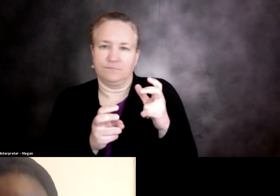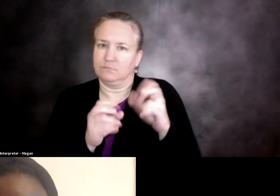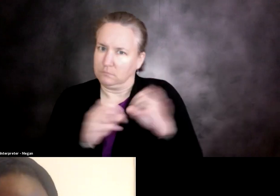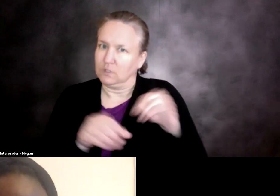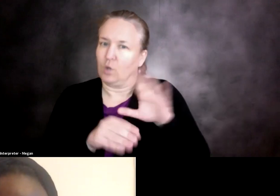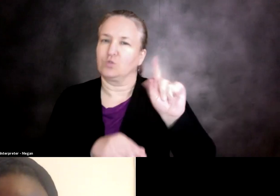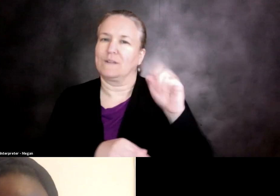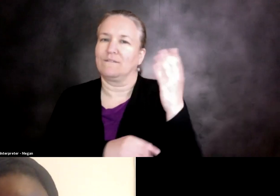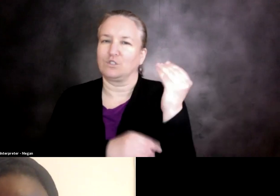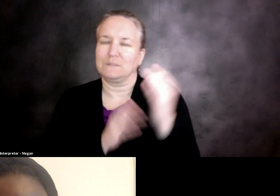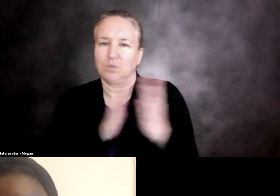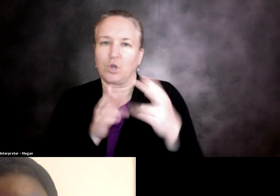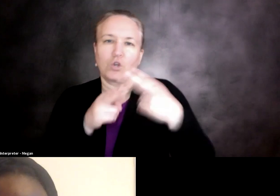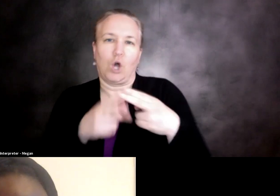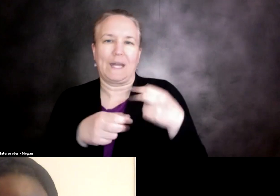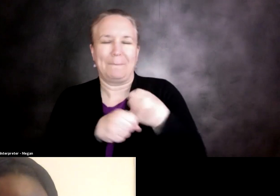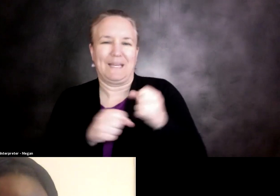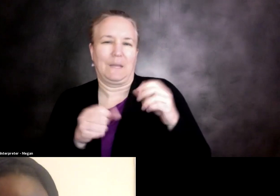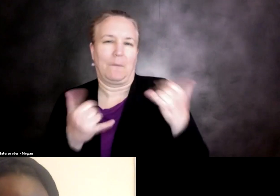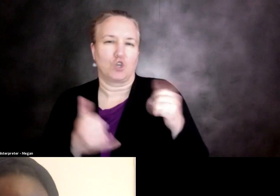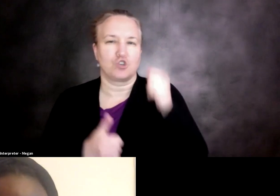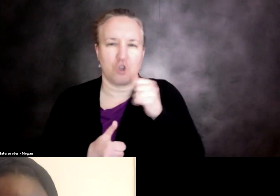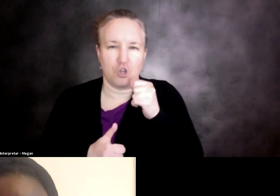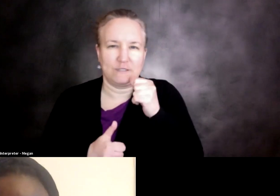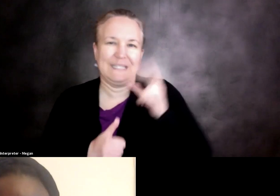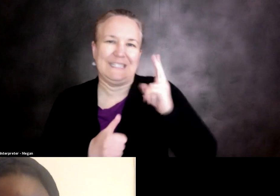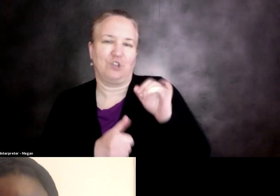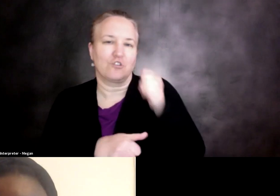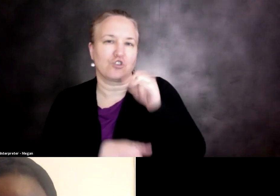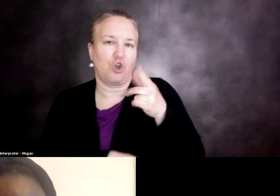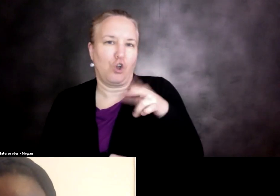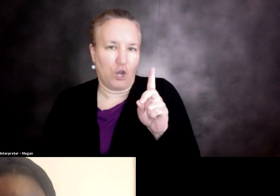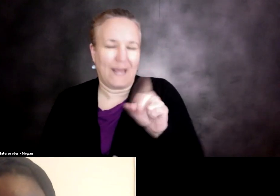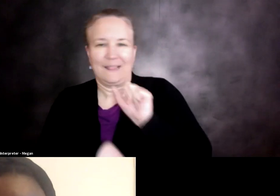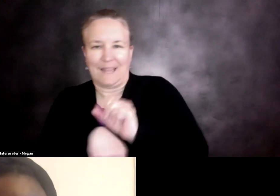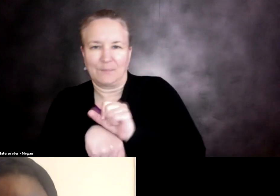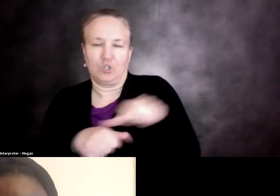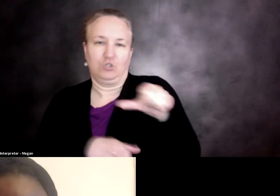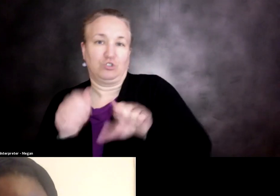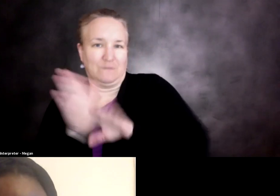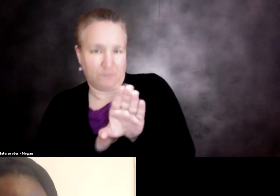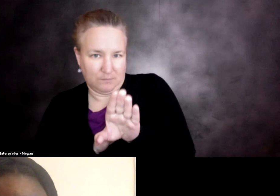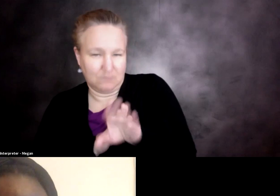Making Modern Girls, a History of Girlhood, Labor and Social Development, which won the Aidoo-Snyder prize